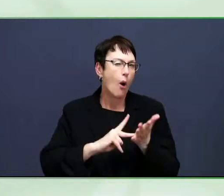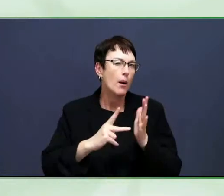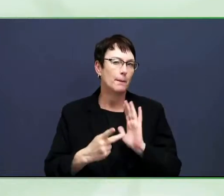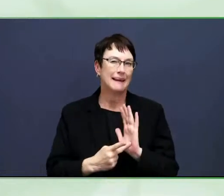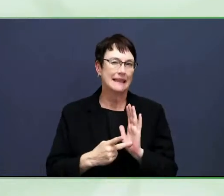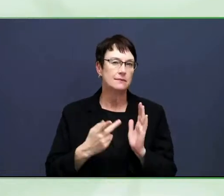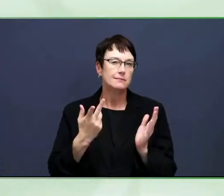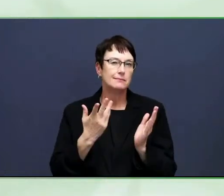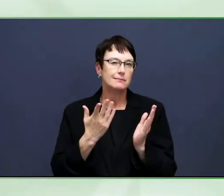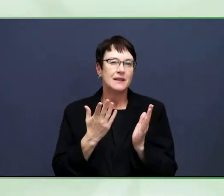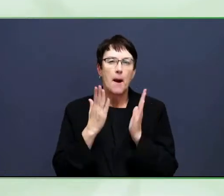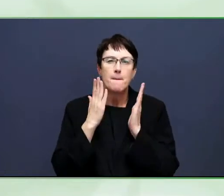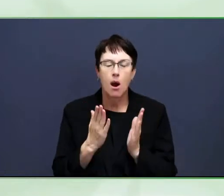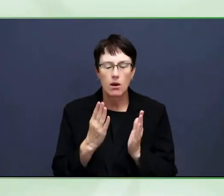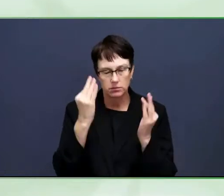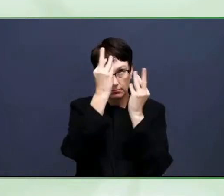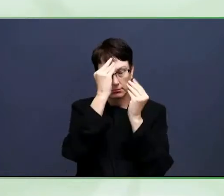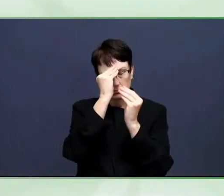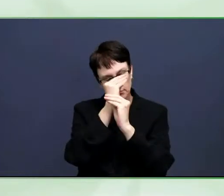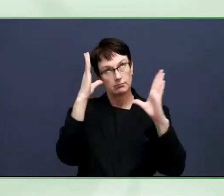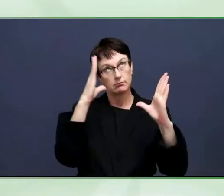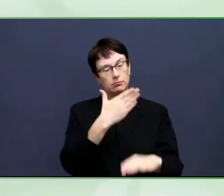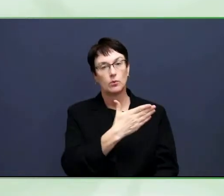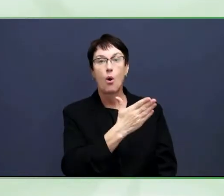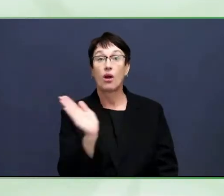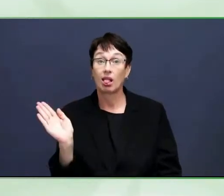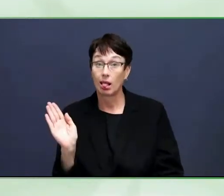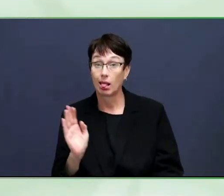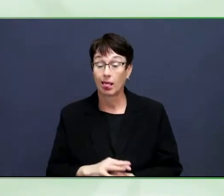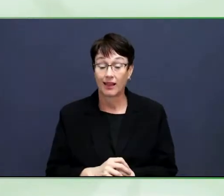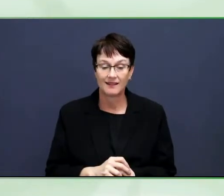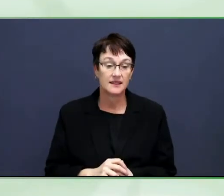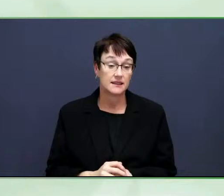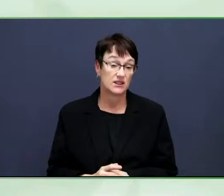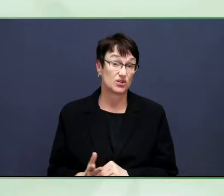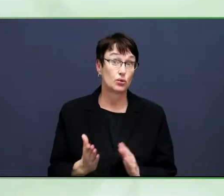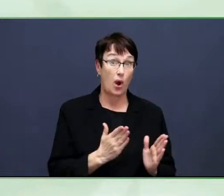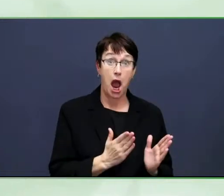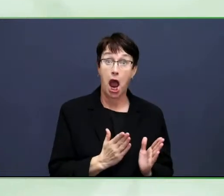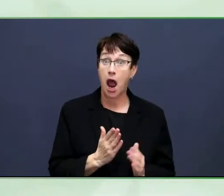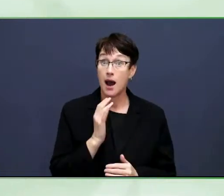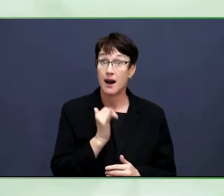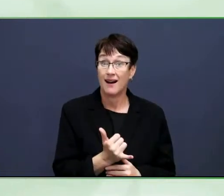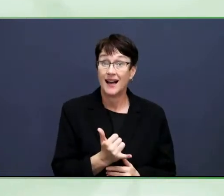It's a big thing.